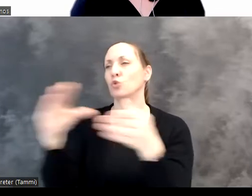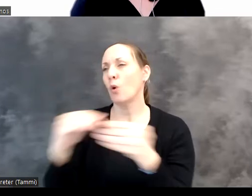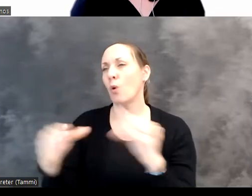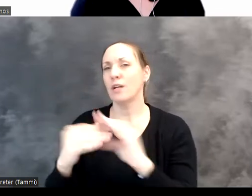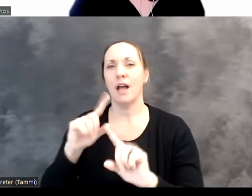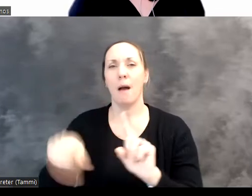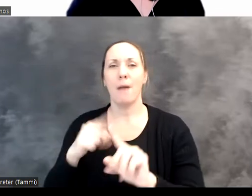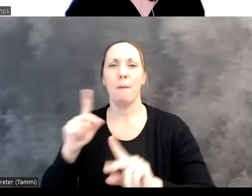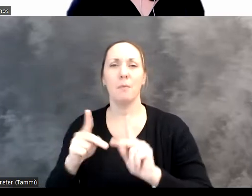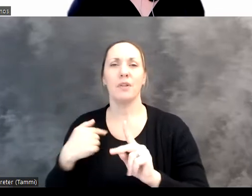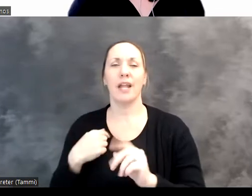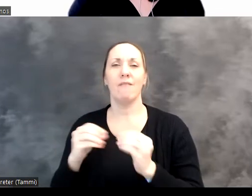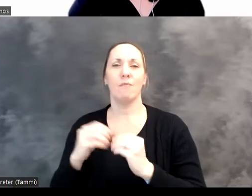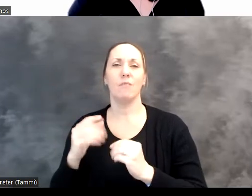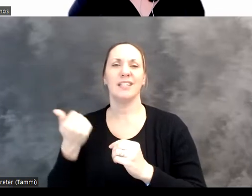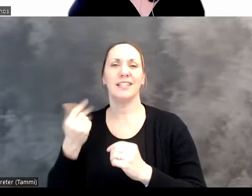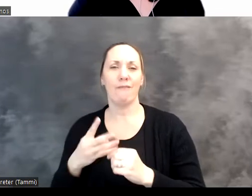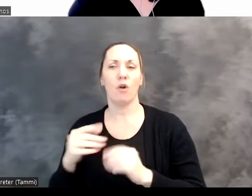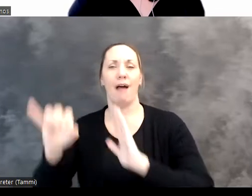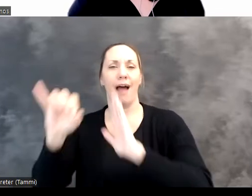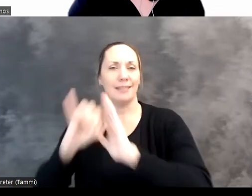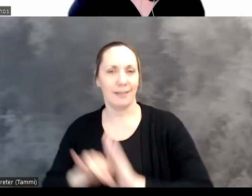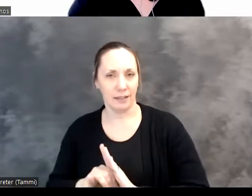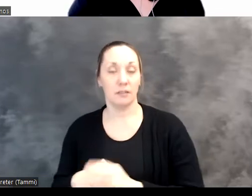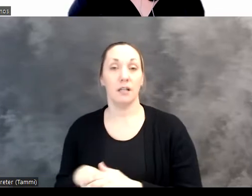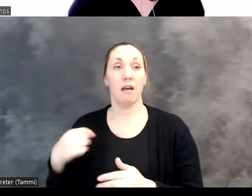are collecting through larger studies to tell stories